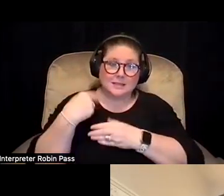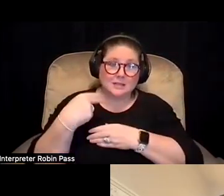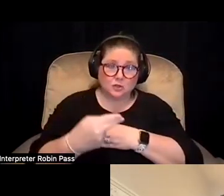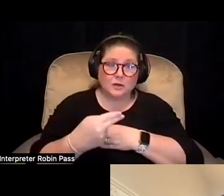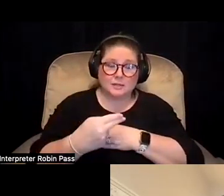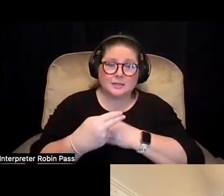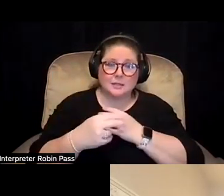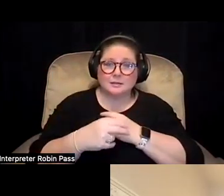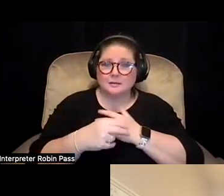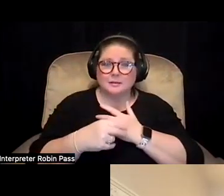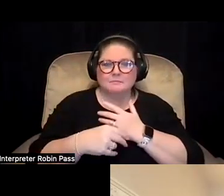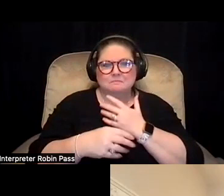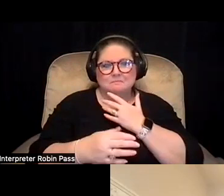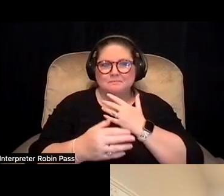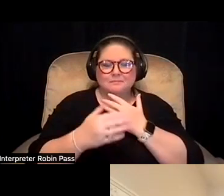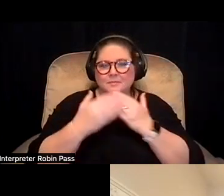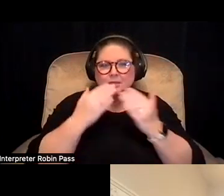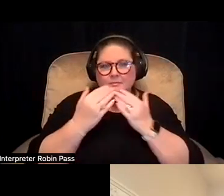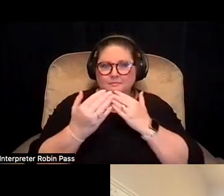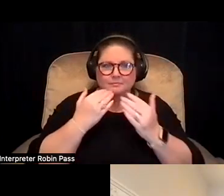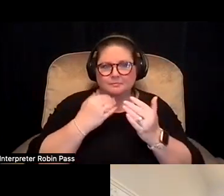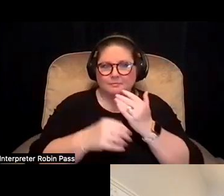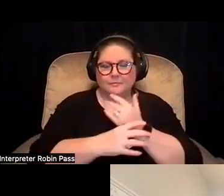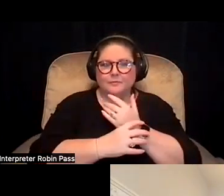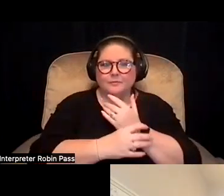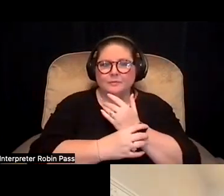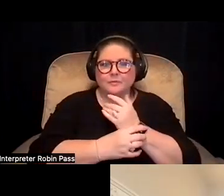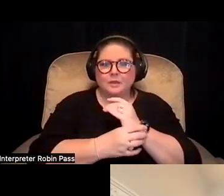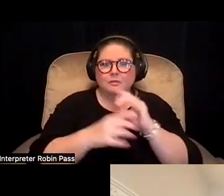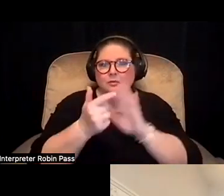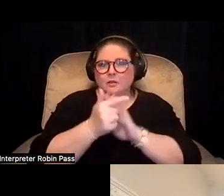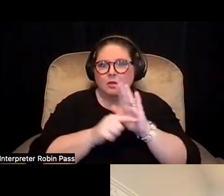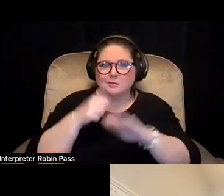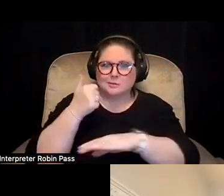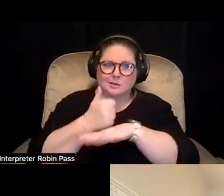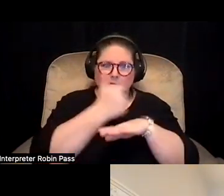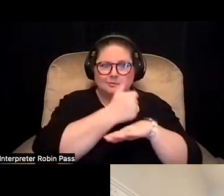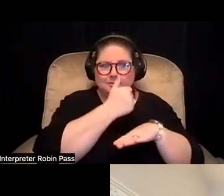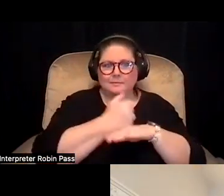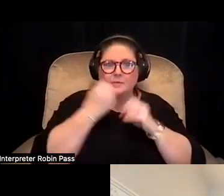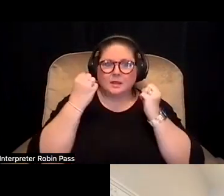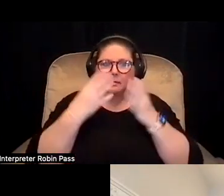despite um a lot of the the laws that are in place in in many states across the country